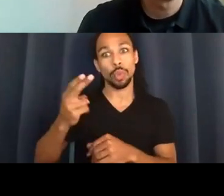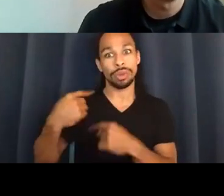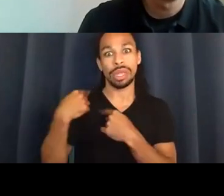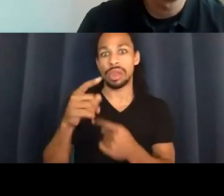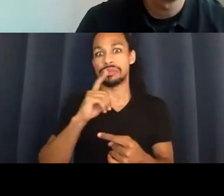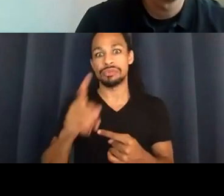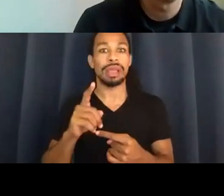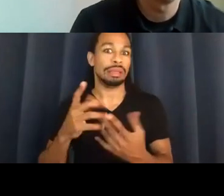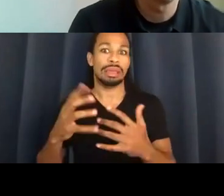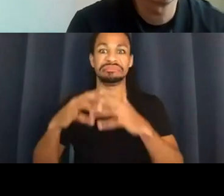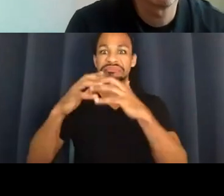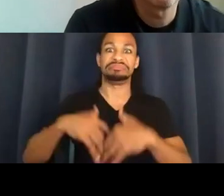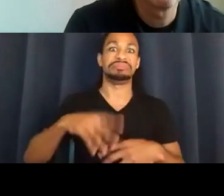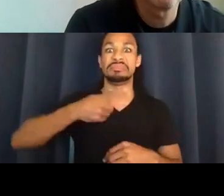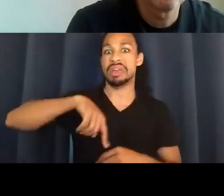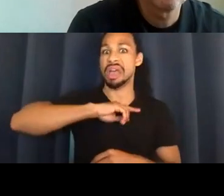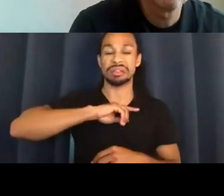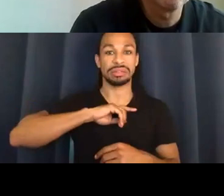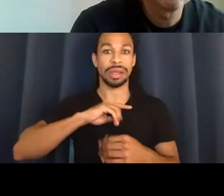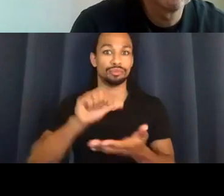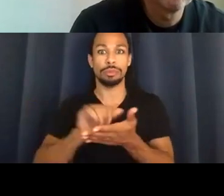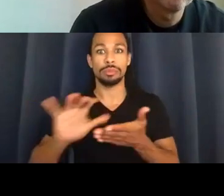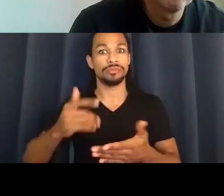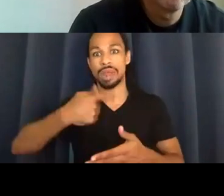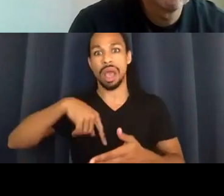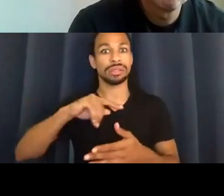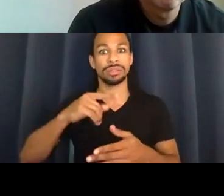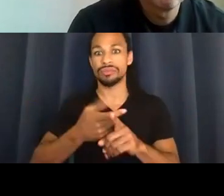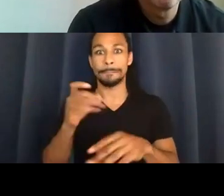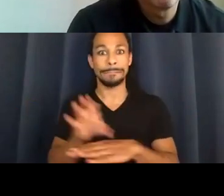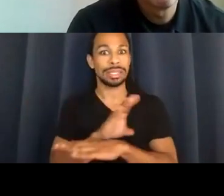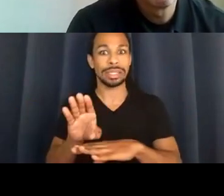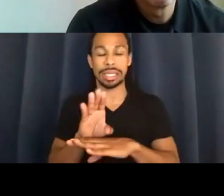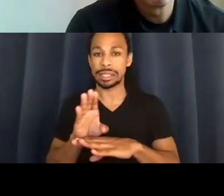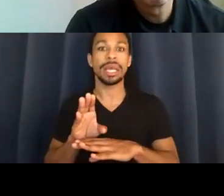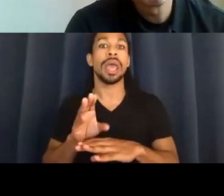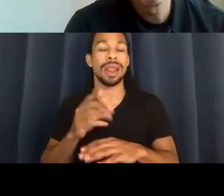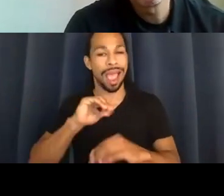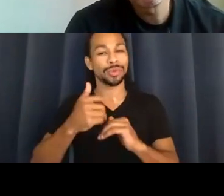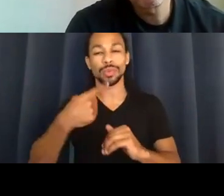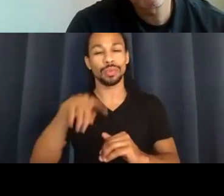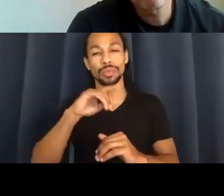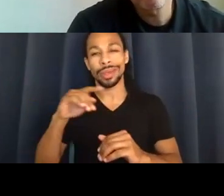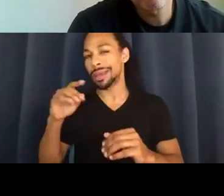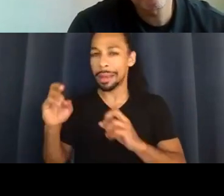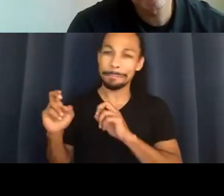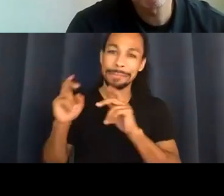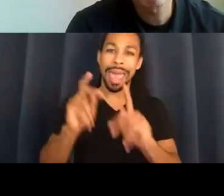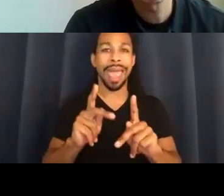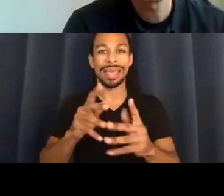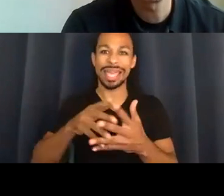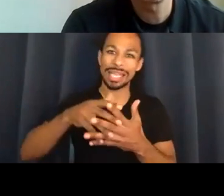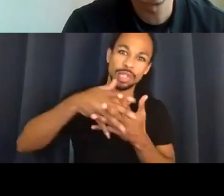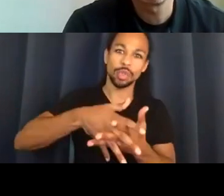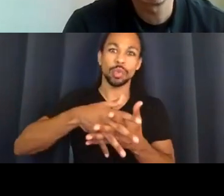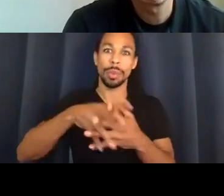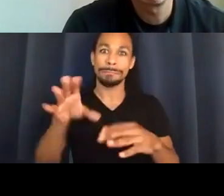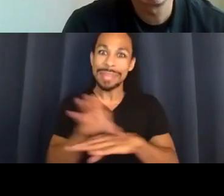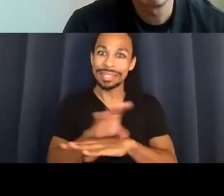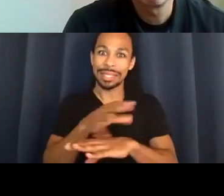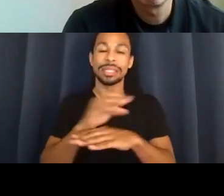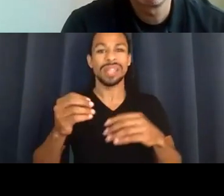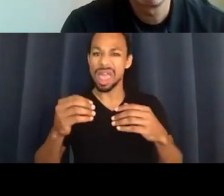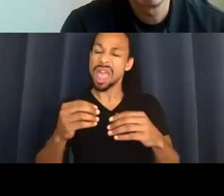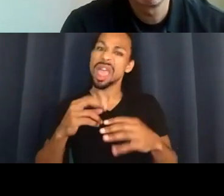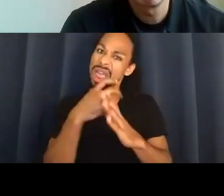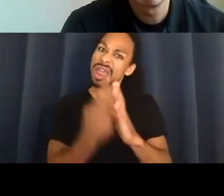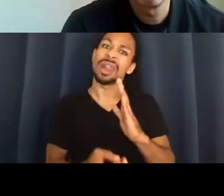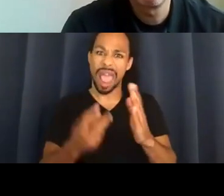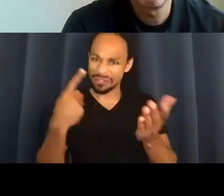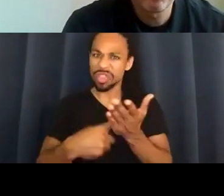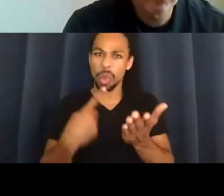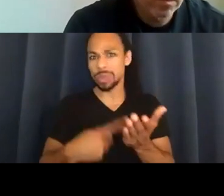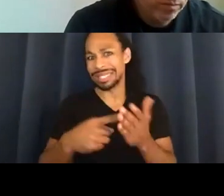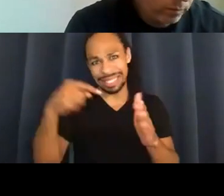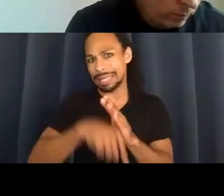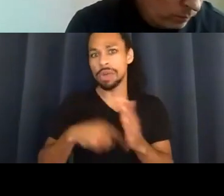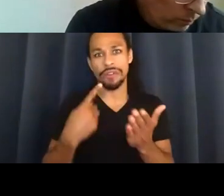from a humane place and star to dig in and that is where it is